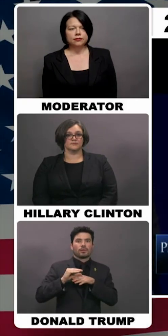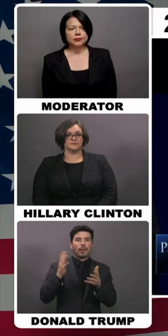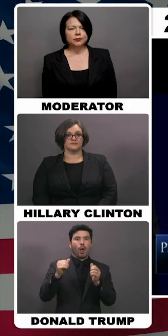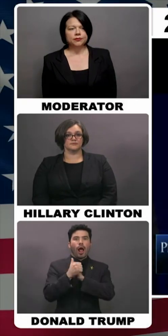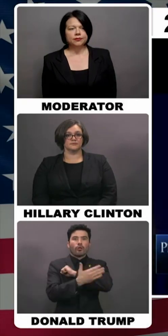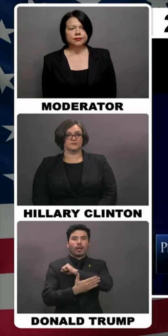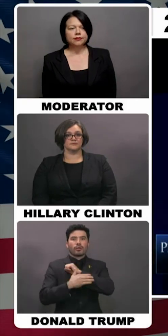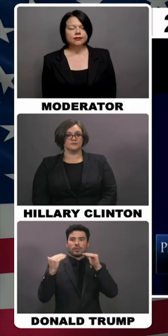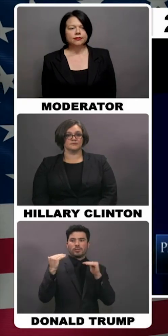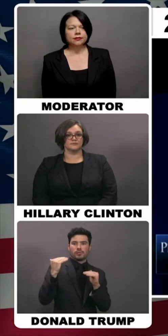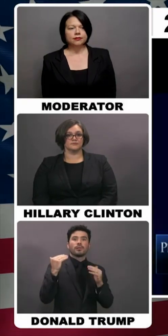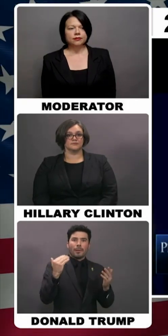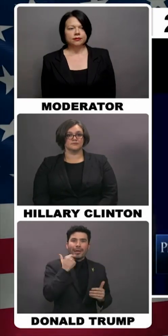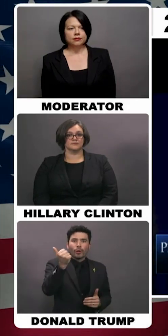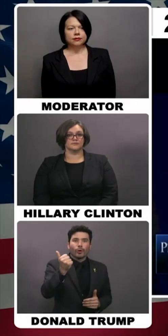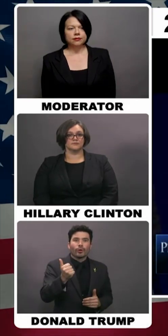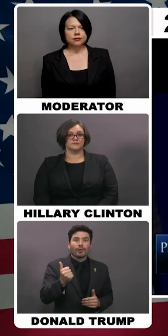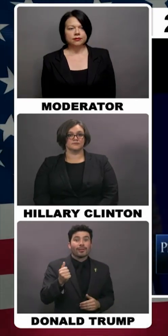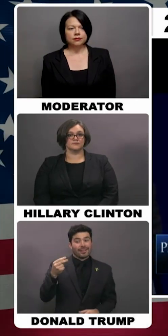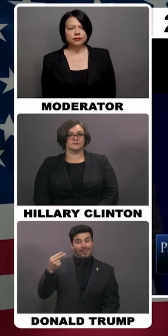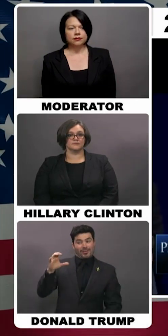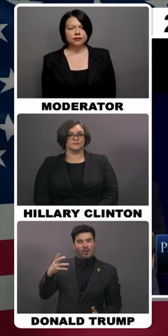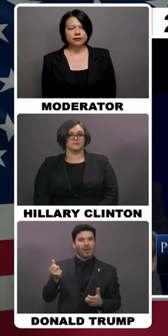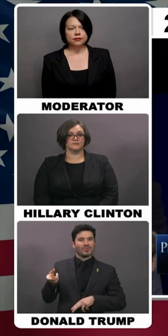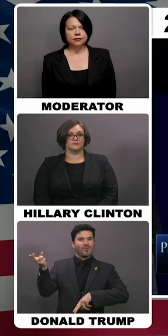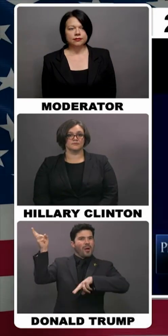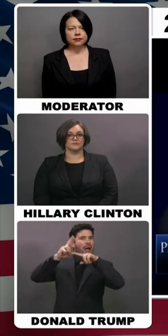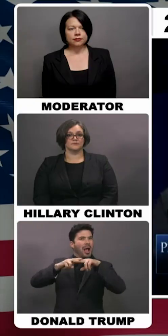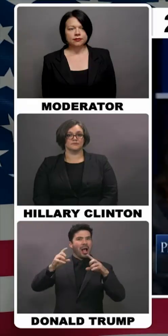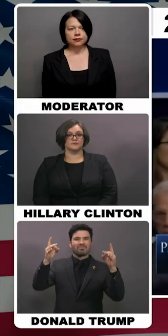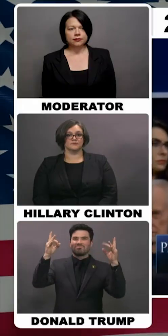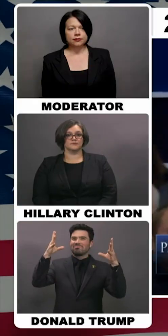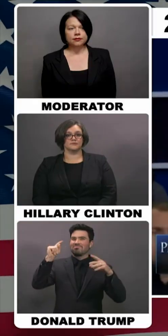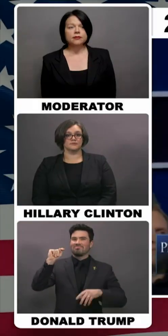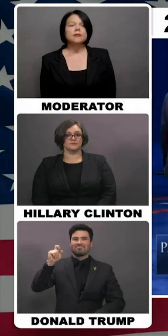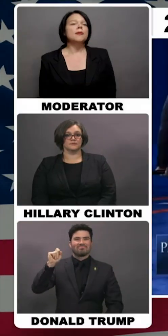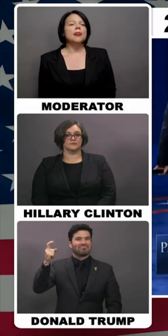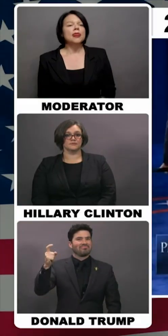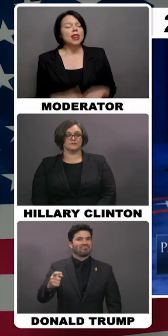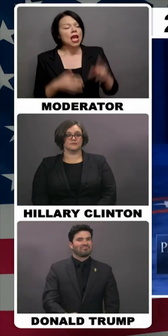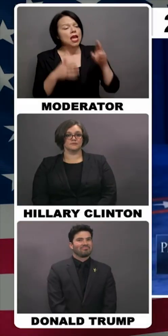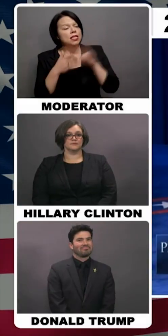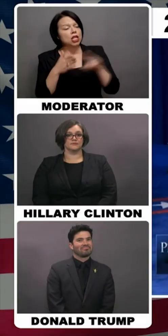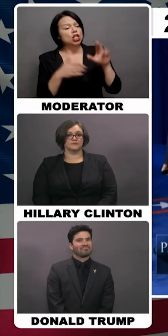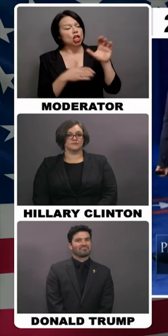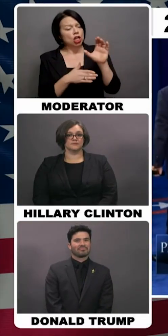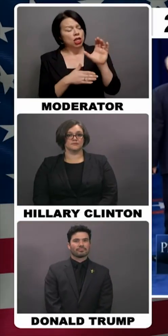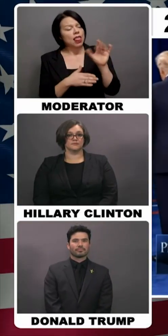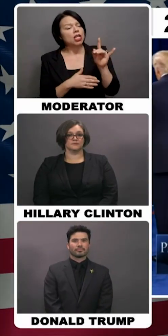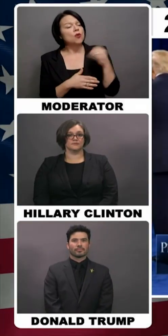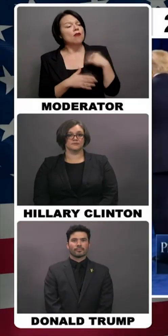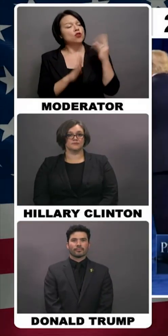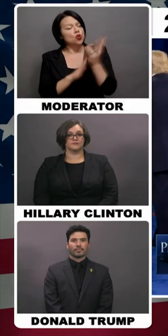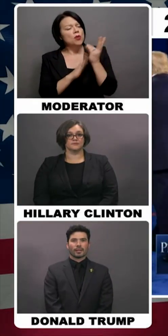But she's raising everybody's taxes massively. Secretary Clinton, you have two minutes. The question was, uh, what specific tax provisions will we